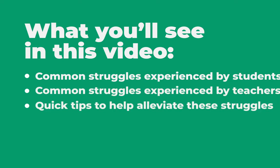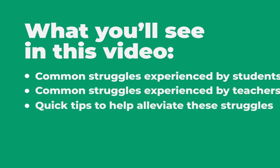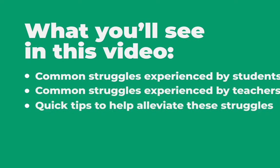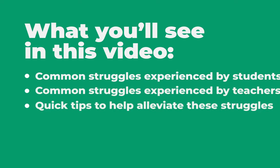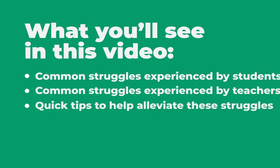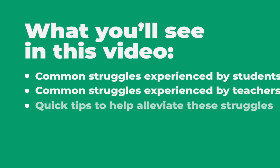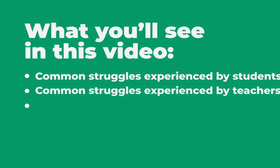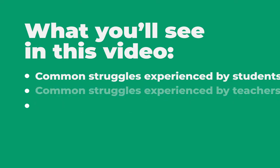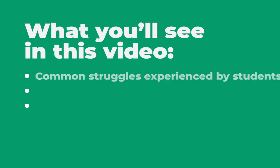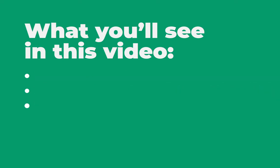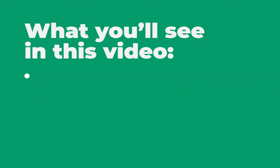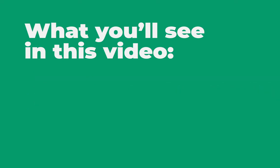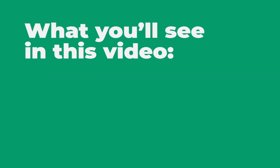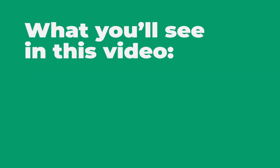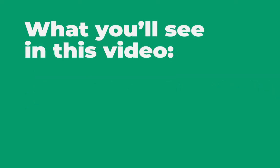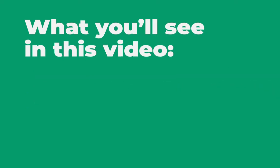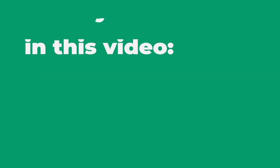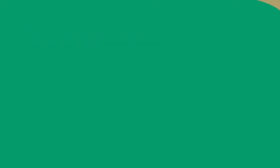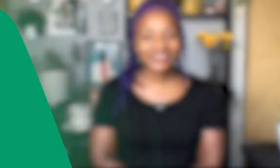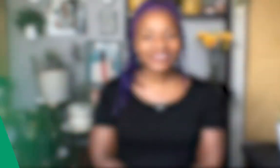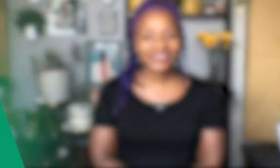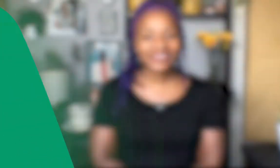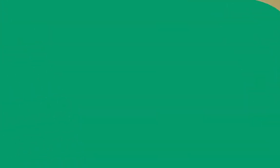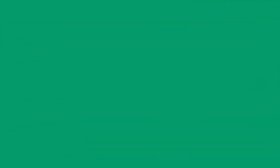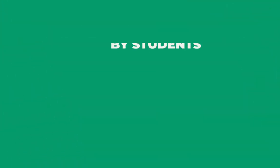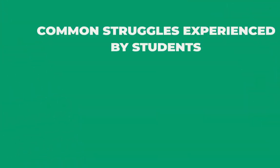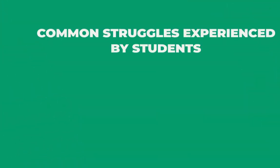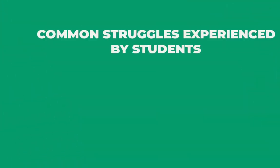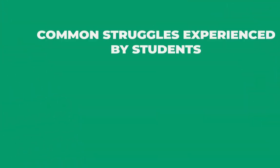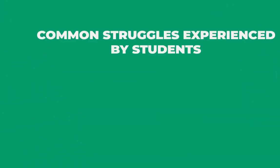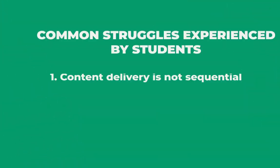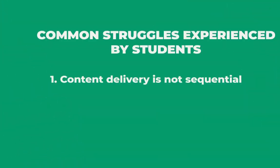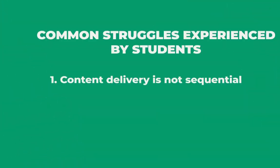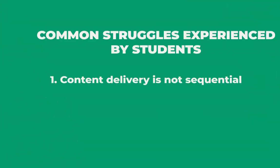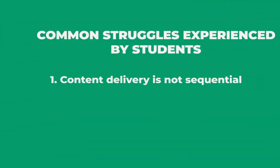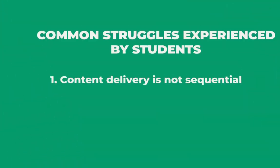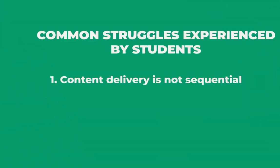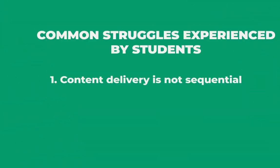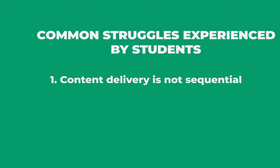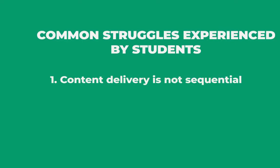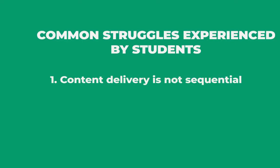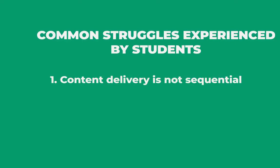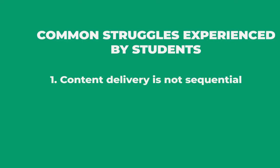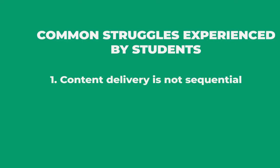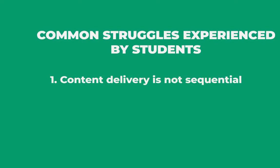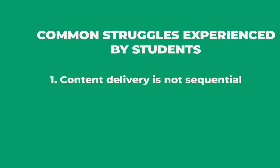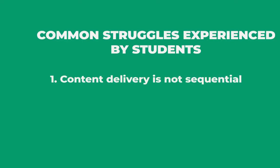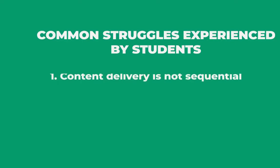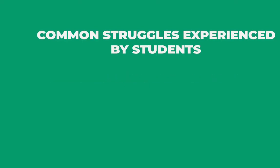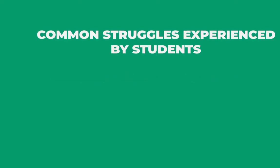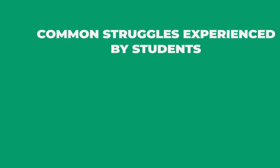[Common struggles experienced by teachers] [Quick tips to help alleviate these struggles] [Common struggles experienced by students] [1. Content delivery is not sequential.]